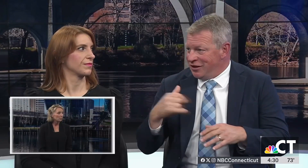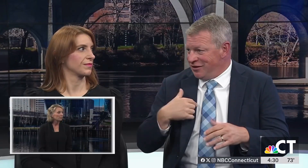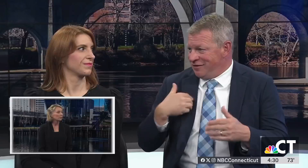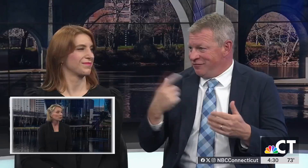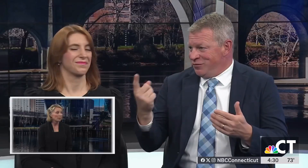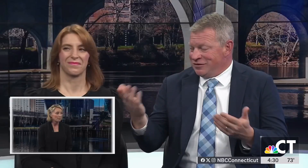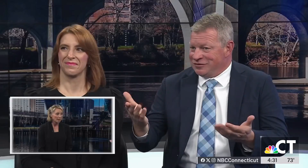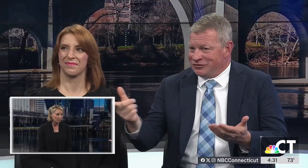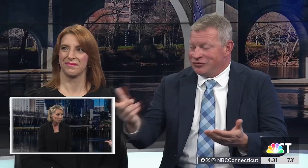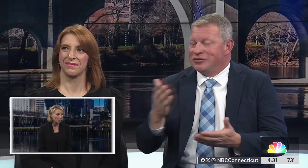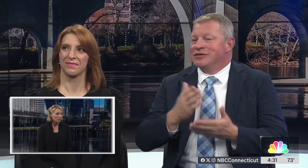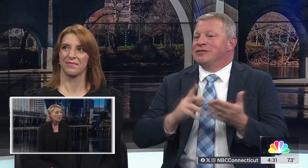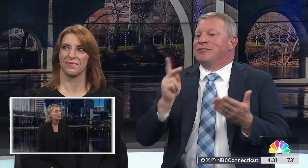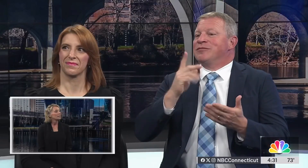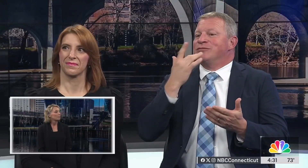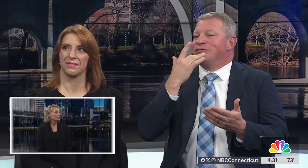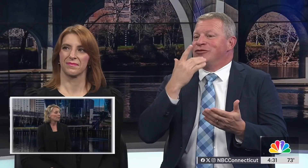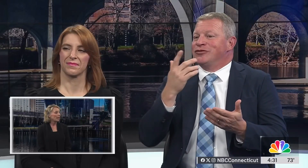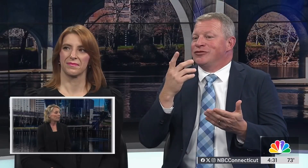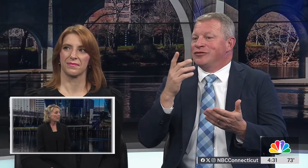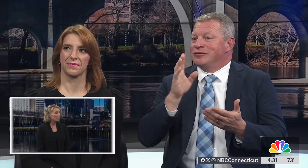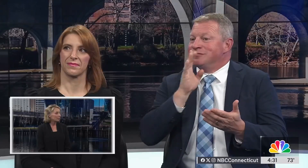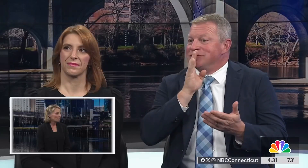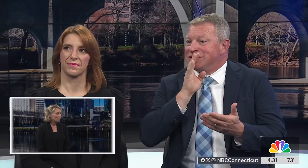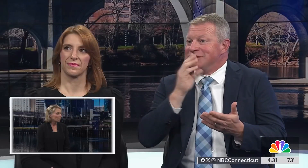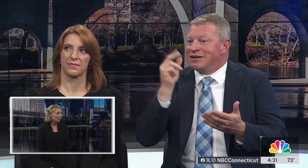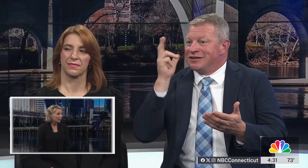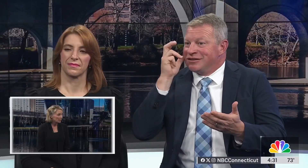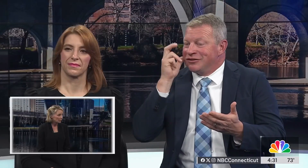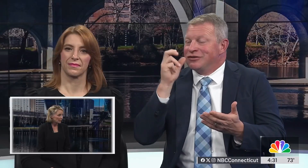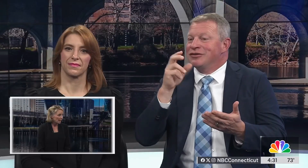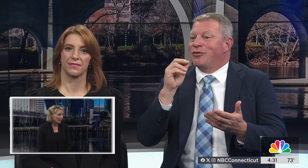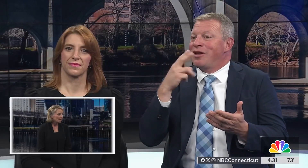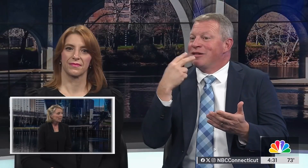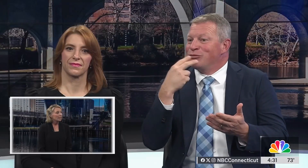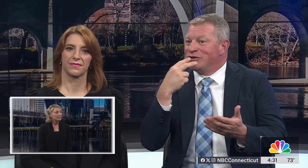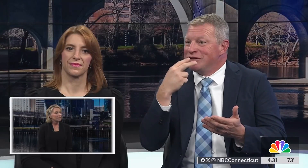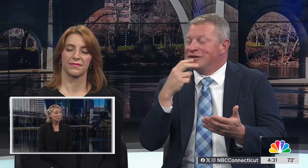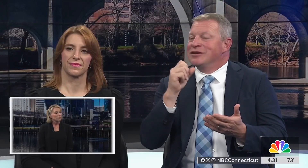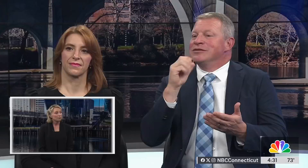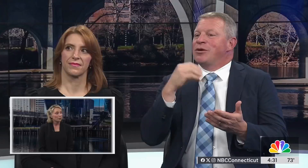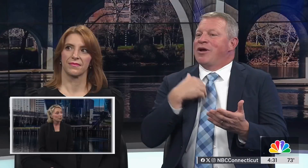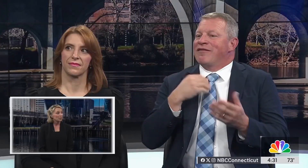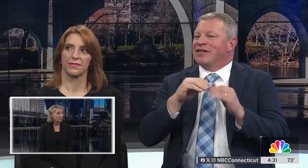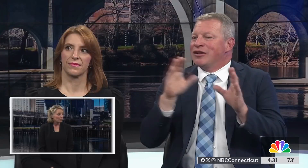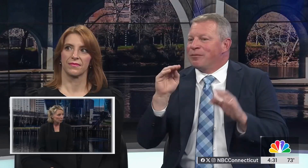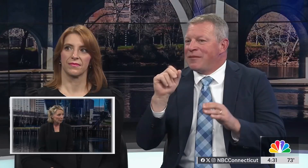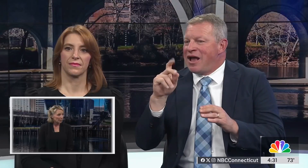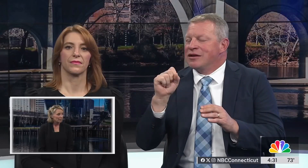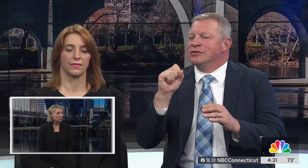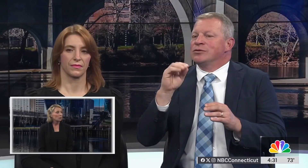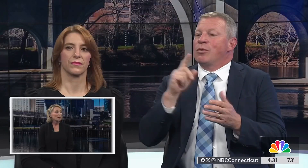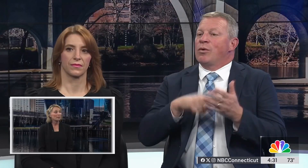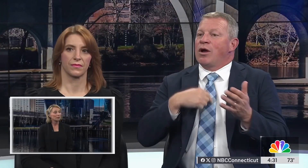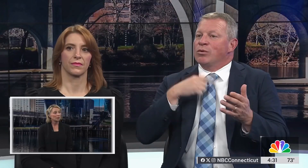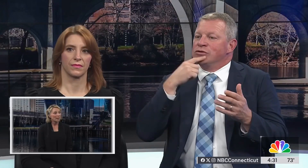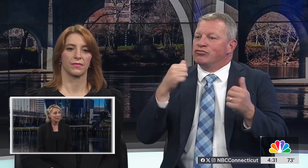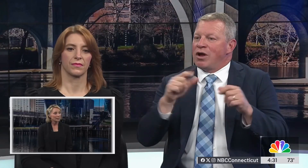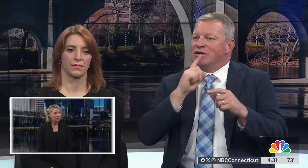people think there's only one way to communicate with a deaf hard of hearing or deaf blind person. But that's not true. Some prefer to write back and